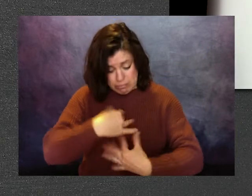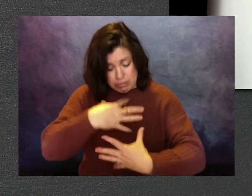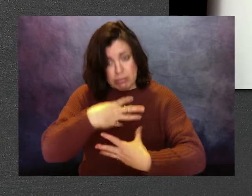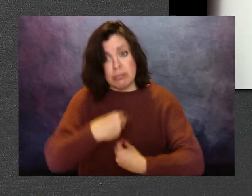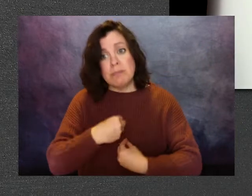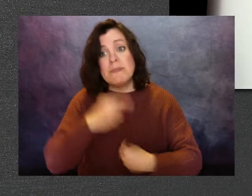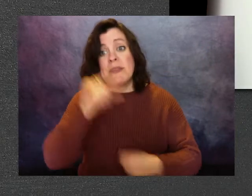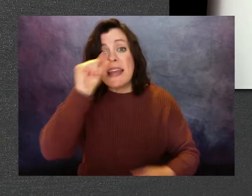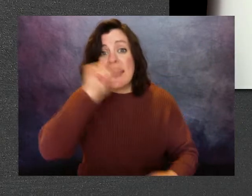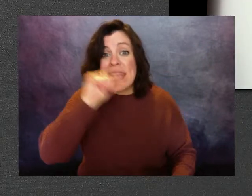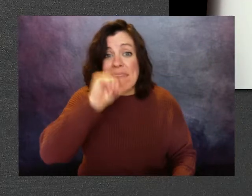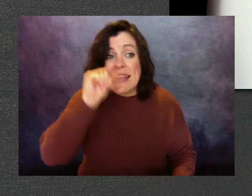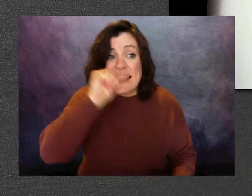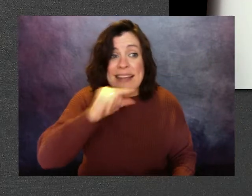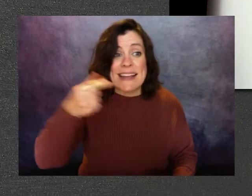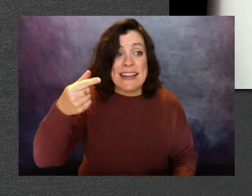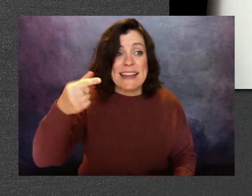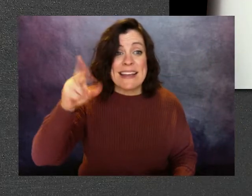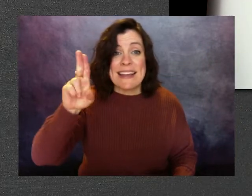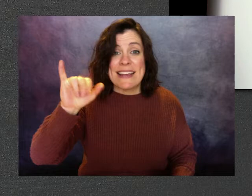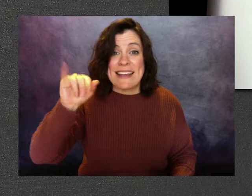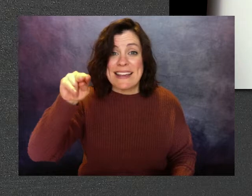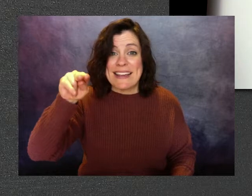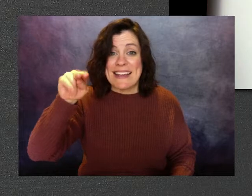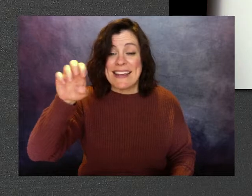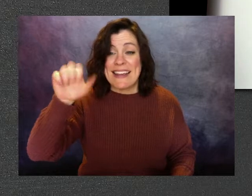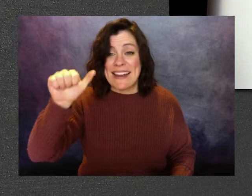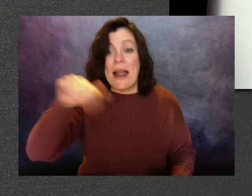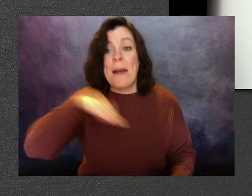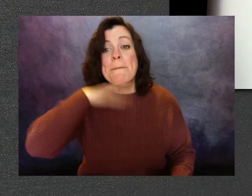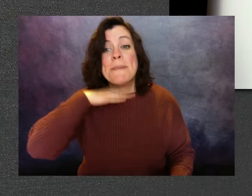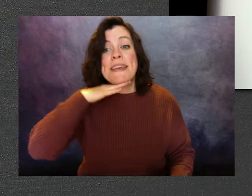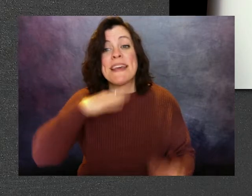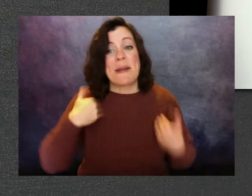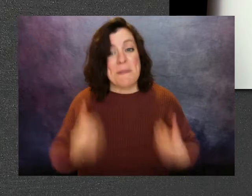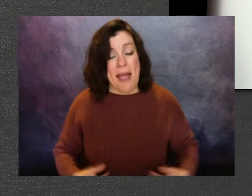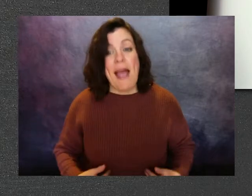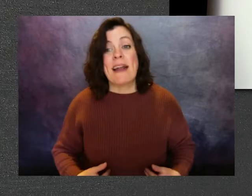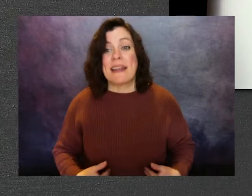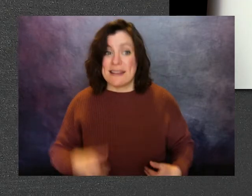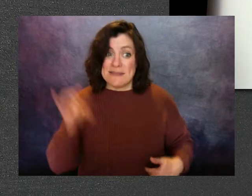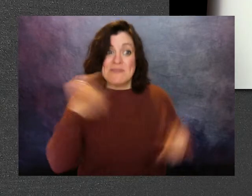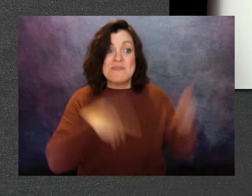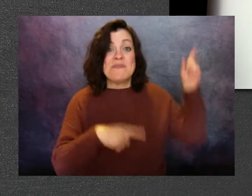And an X-ray can help a veterinarian see the inside of an animal,